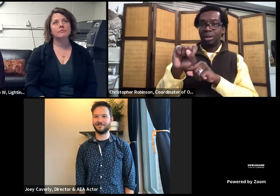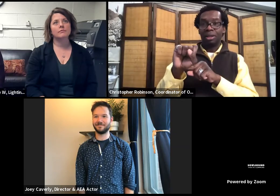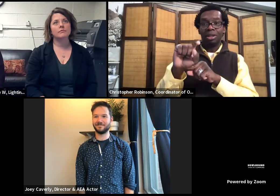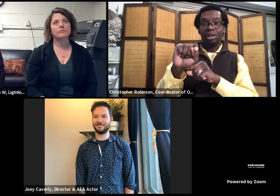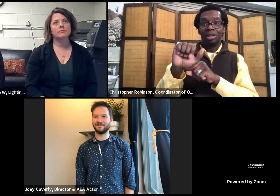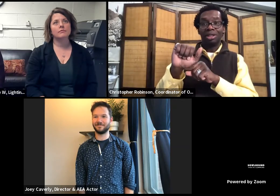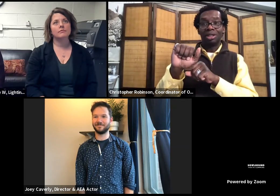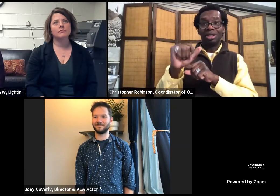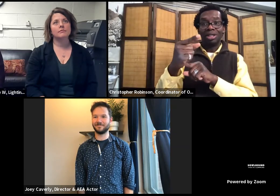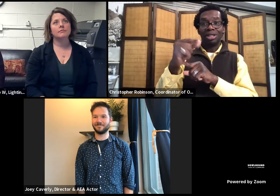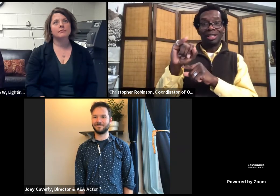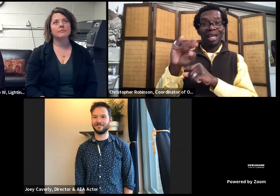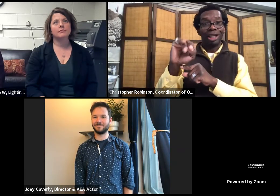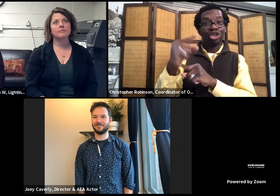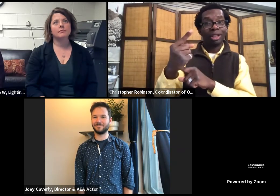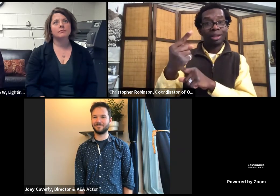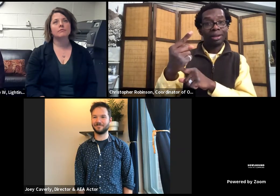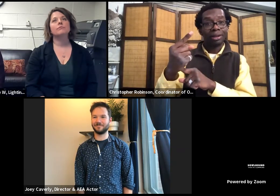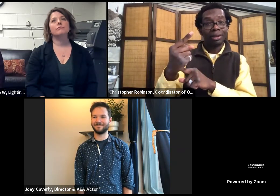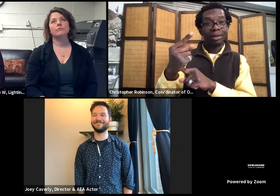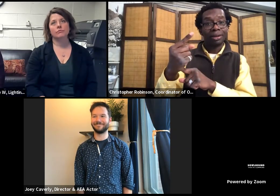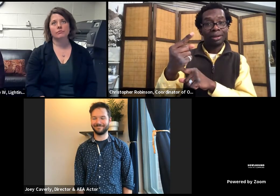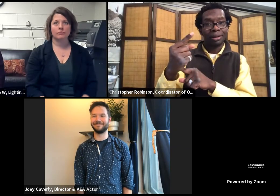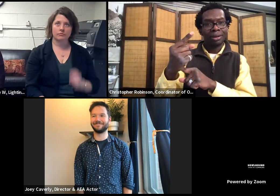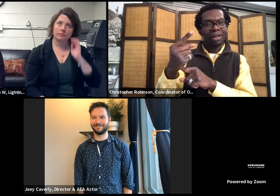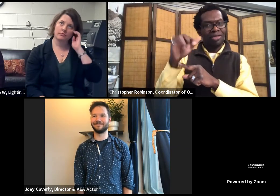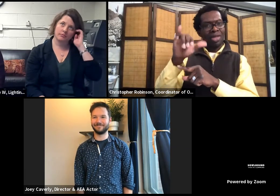in relation to staging?